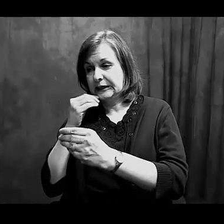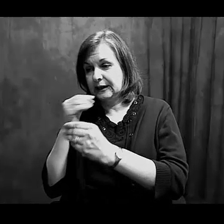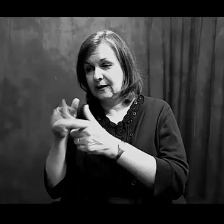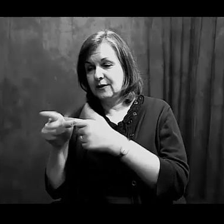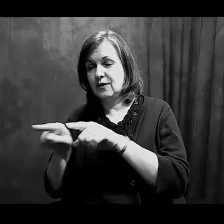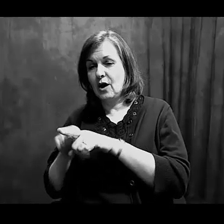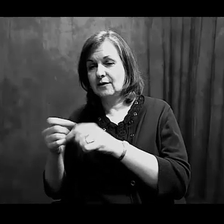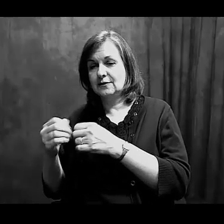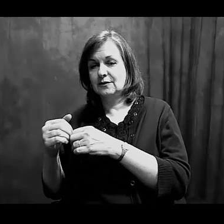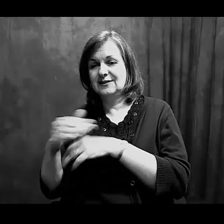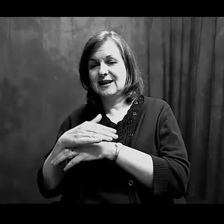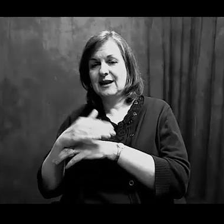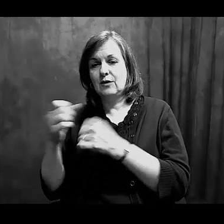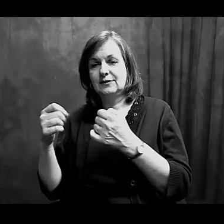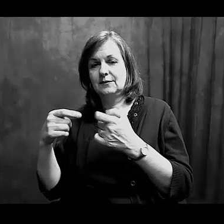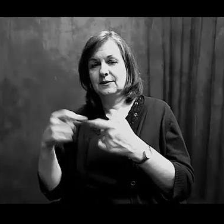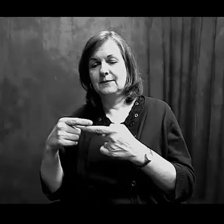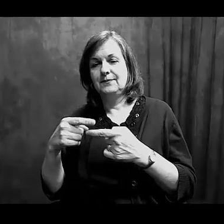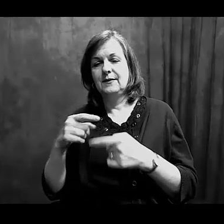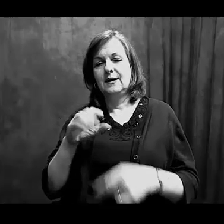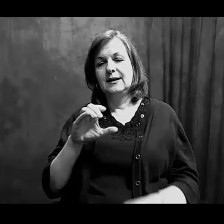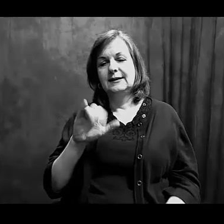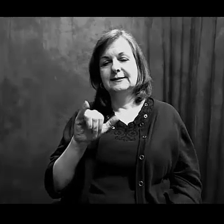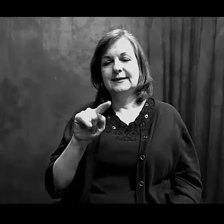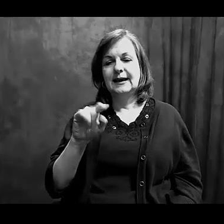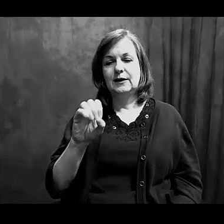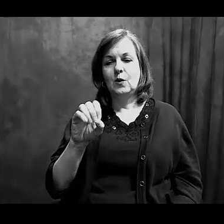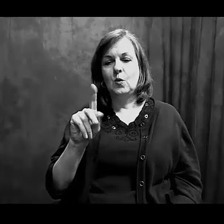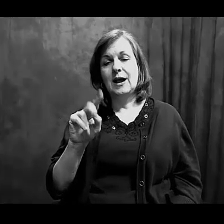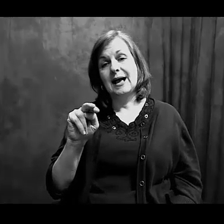things they're going to send out something known as cytokines